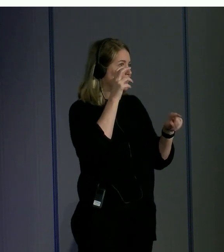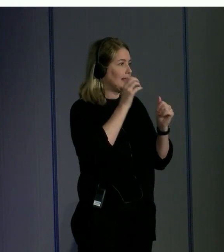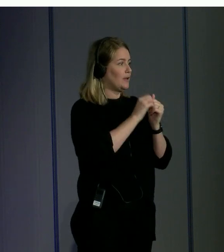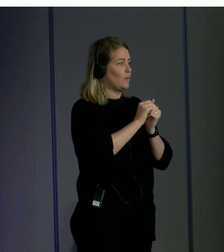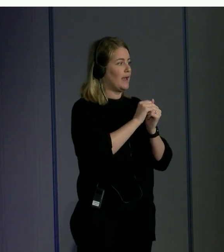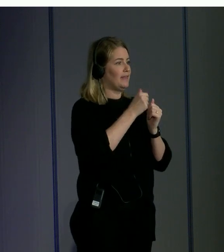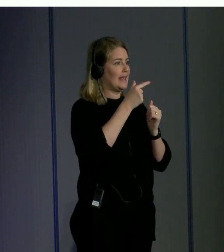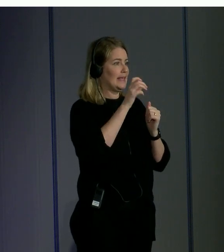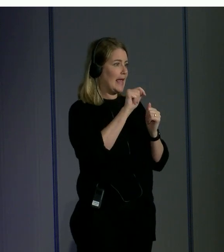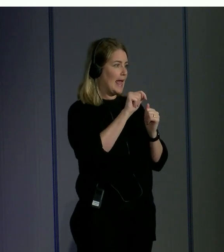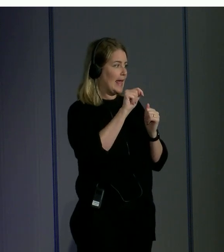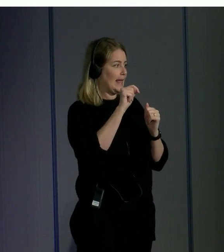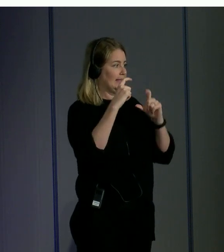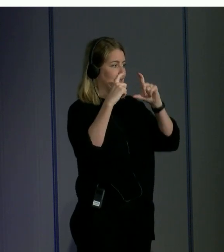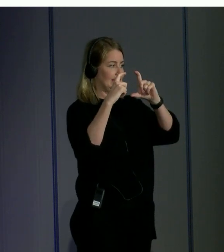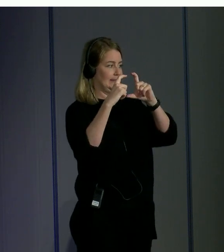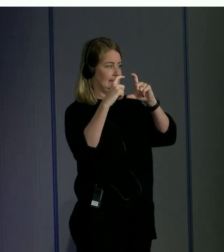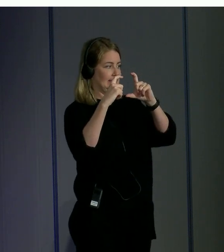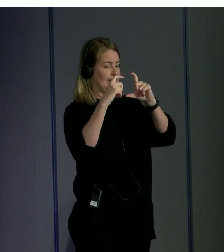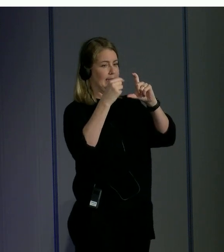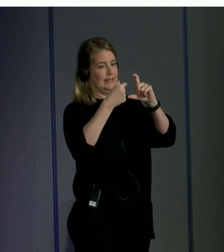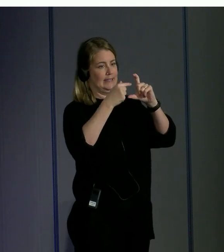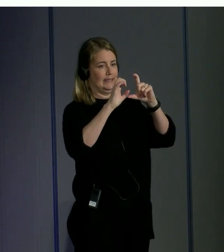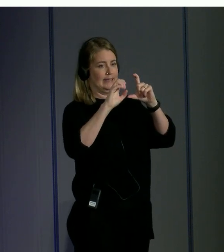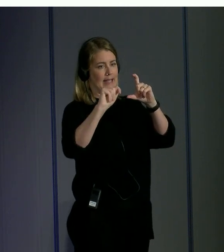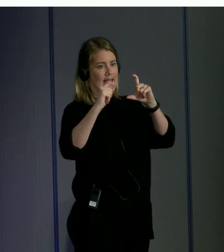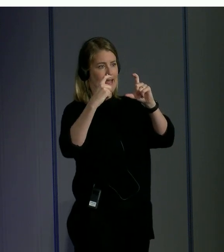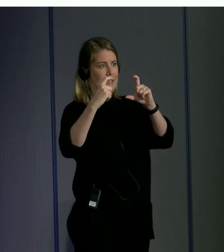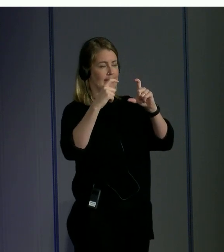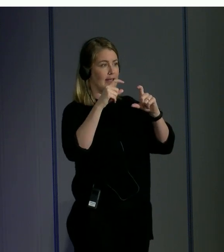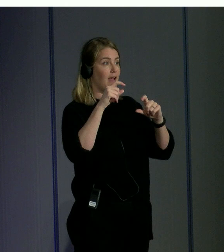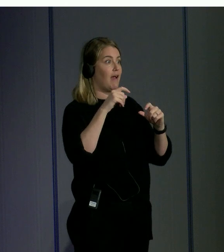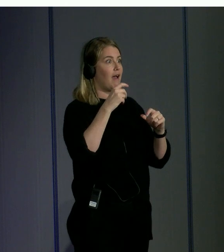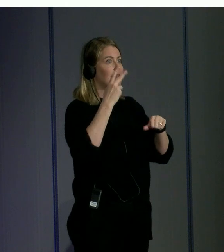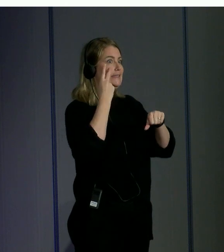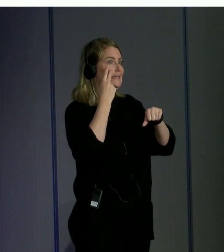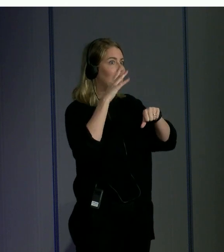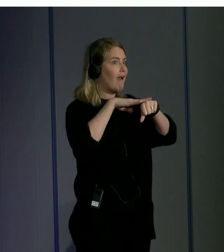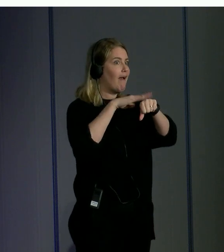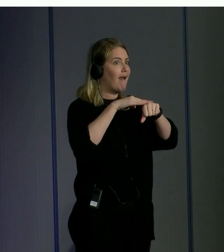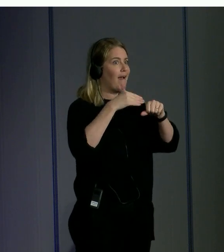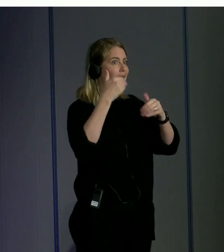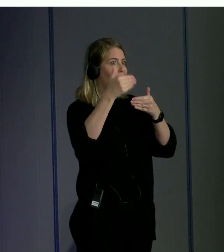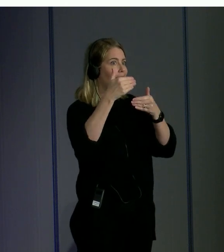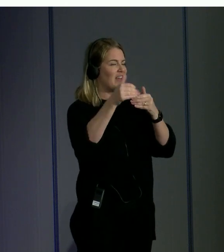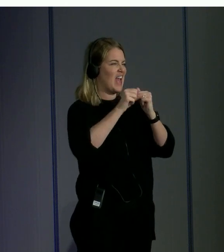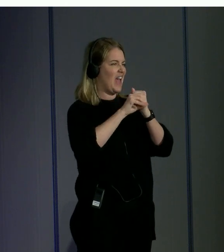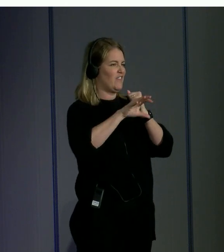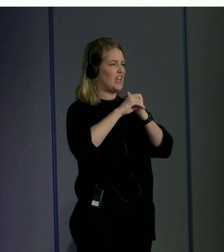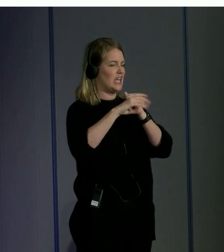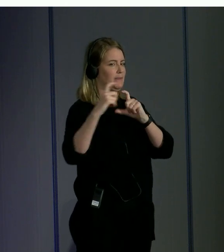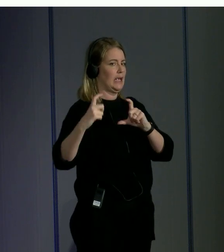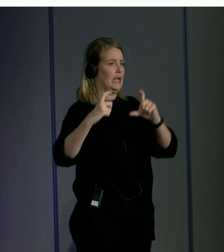And there's a sneak advertisement starting to peek up.